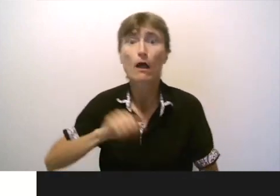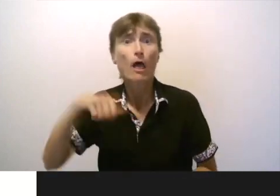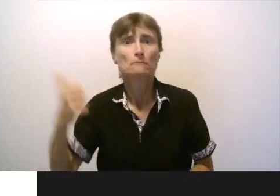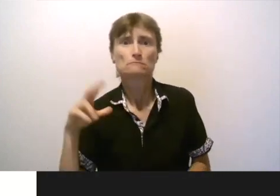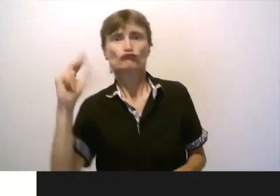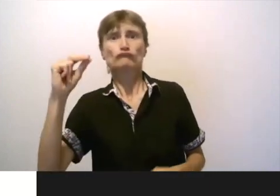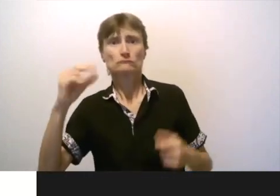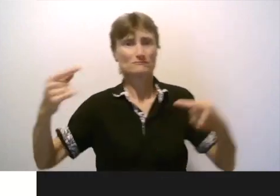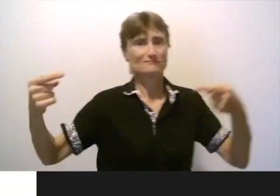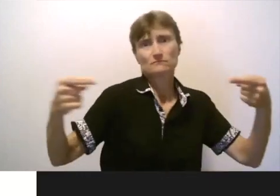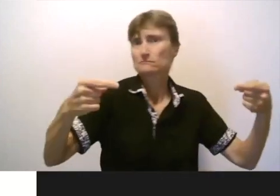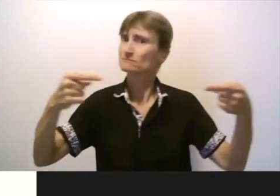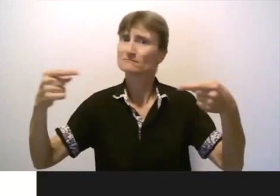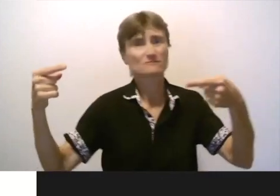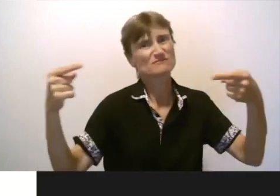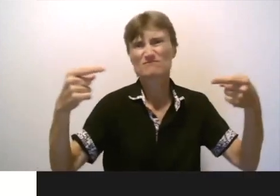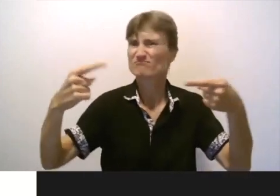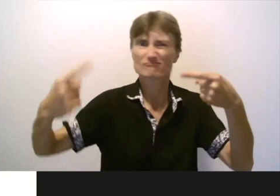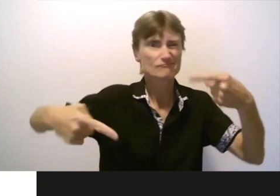right we don't like have arguments by people don't like it